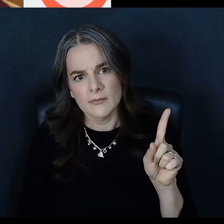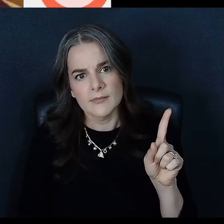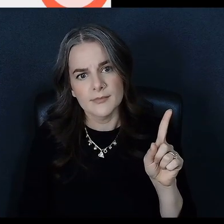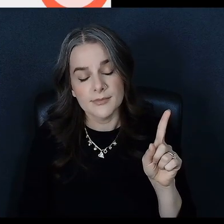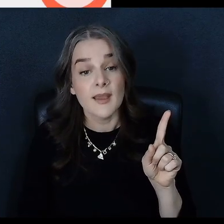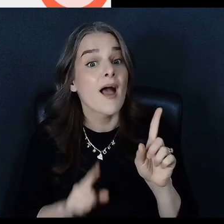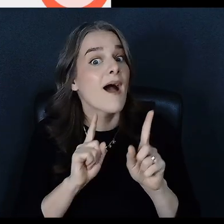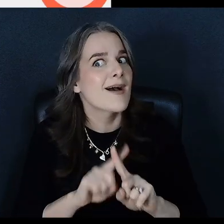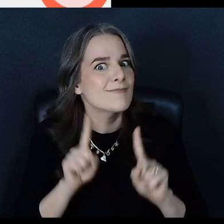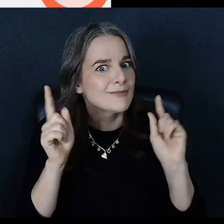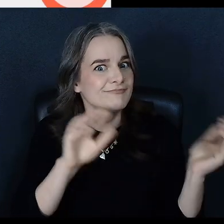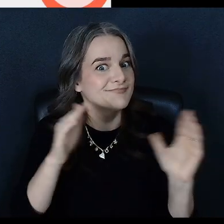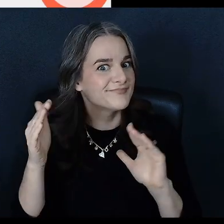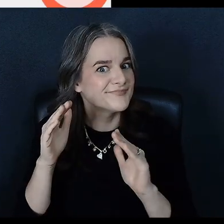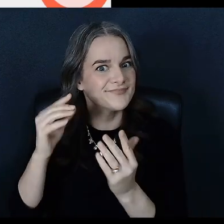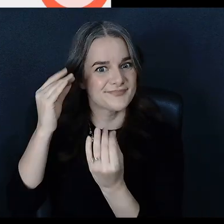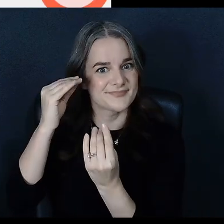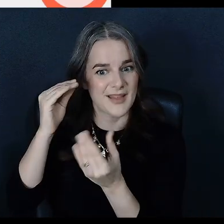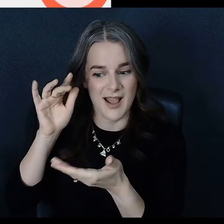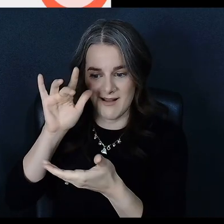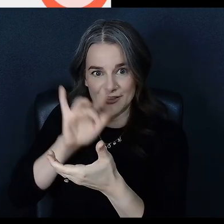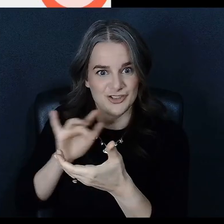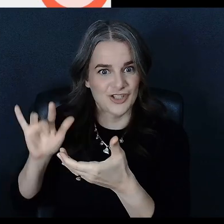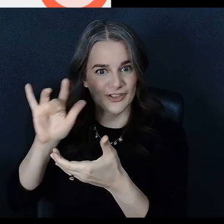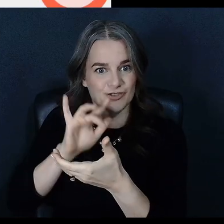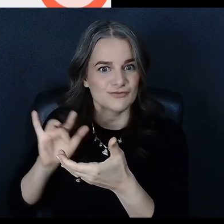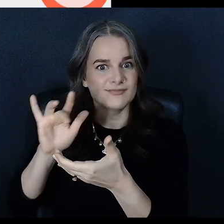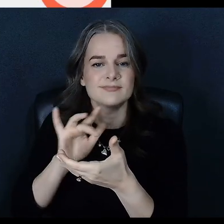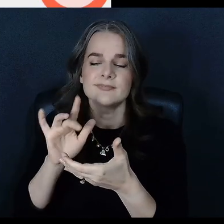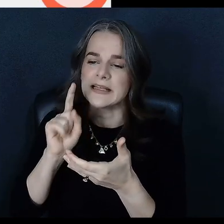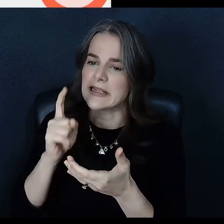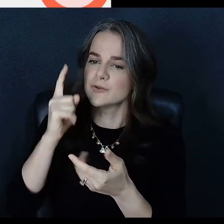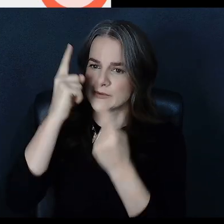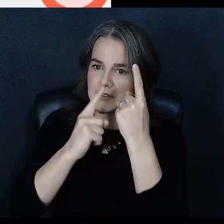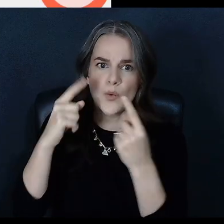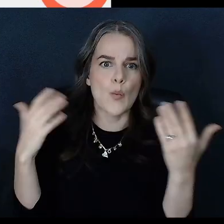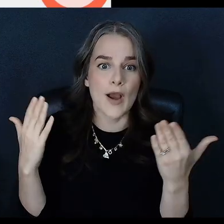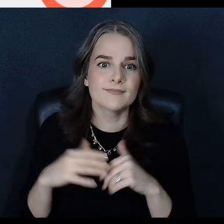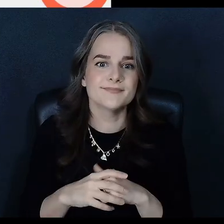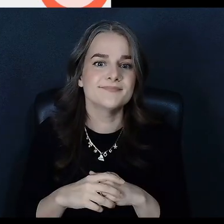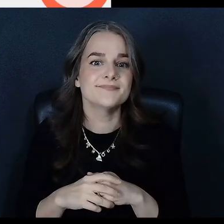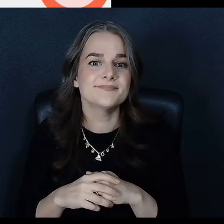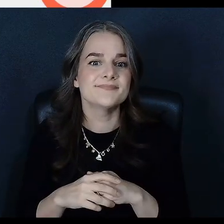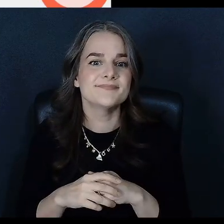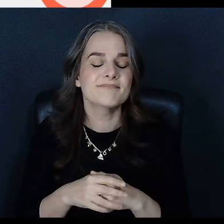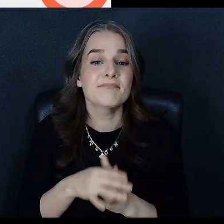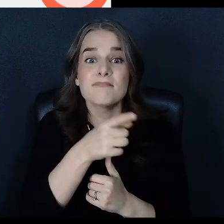and using touchscreens, there are some things we need to think about. We probably do these a lot and don't even think about it.